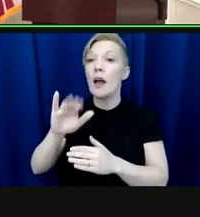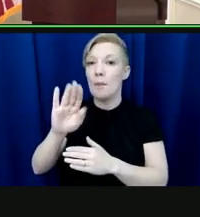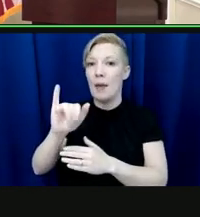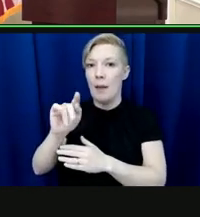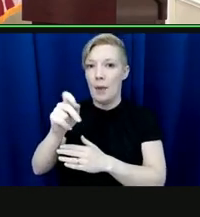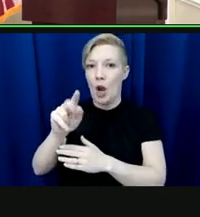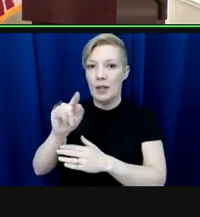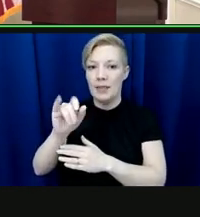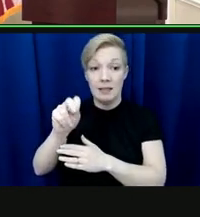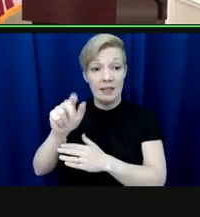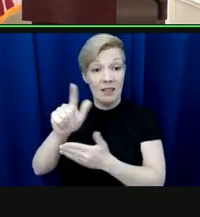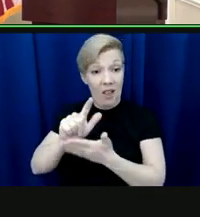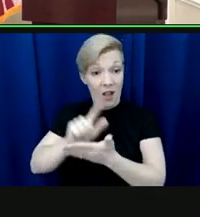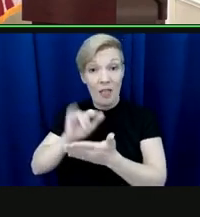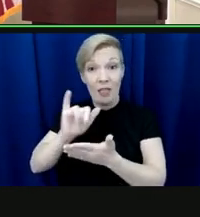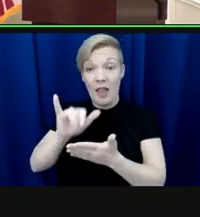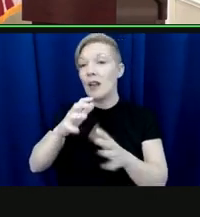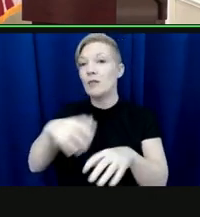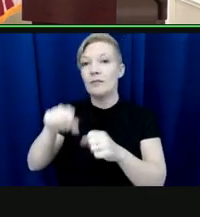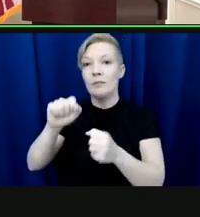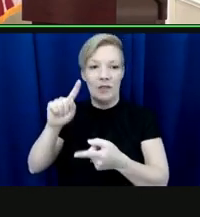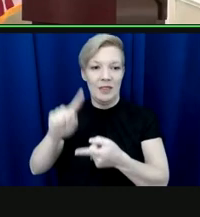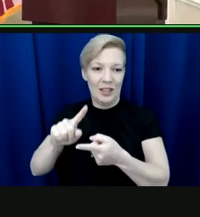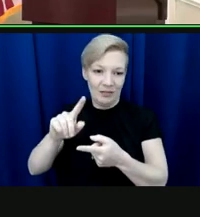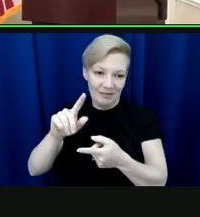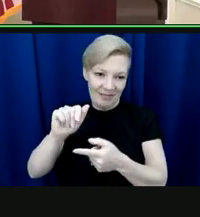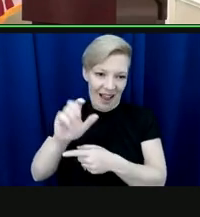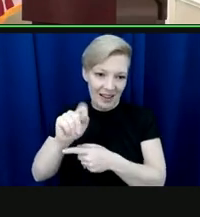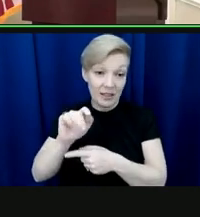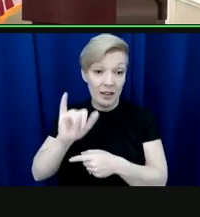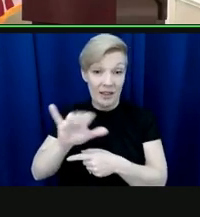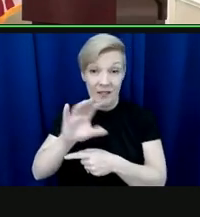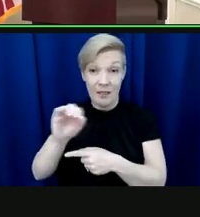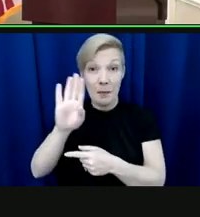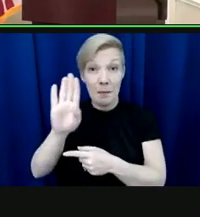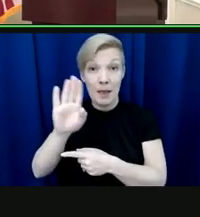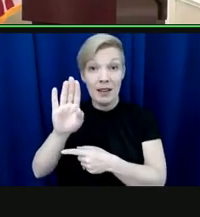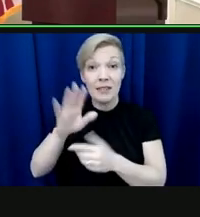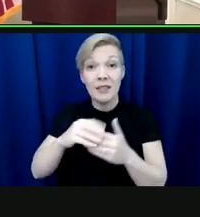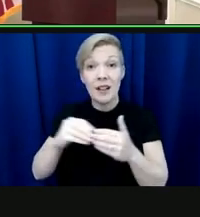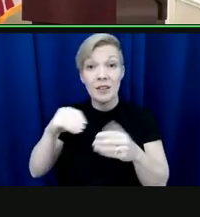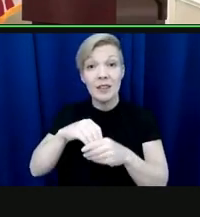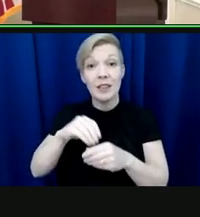The President secured over $50 billion in resilience investments